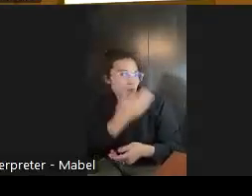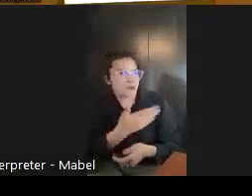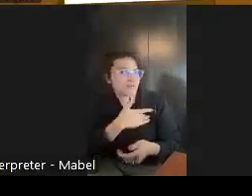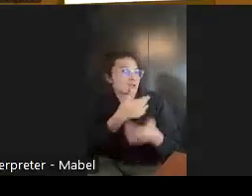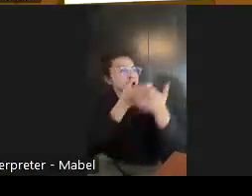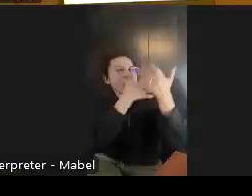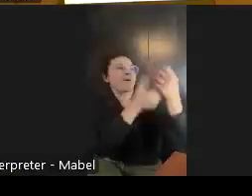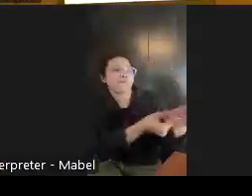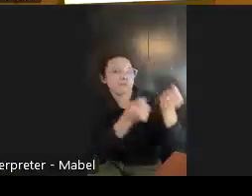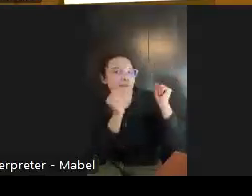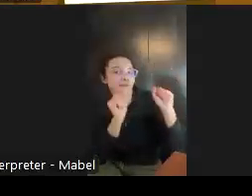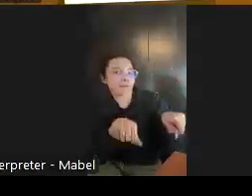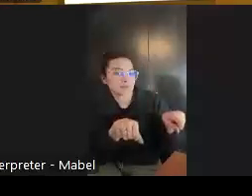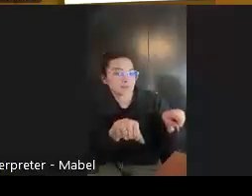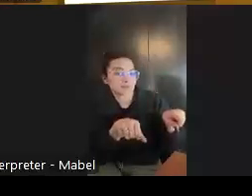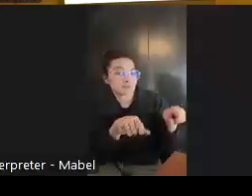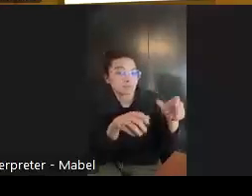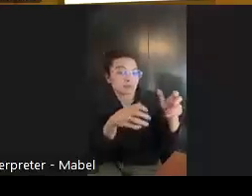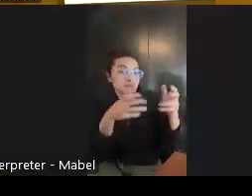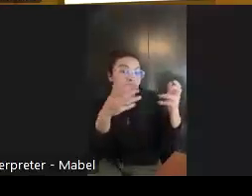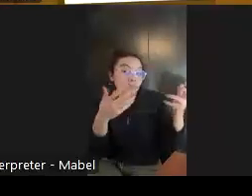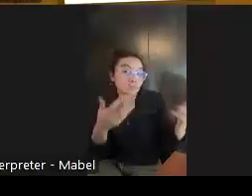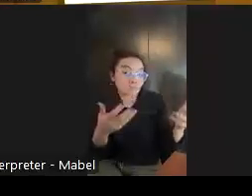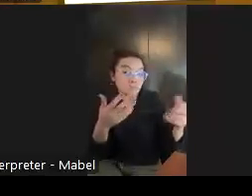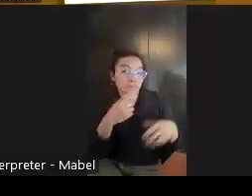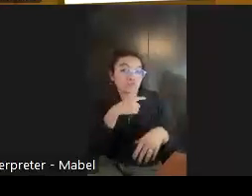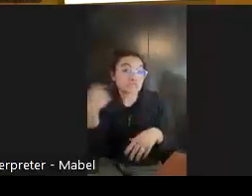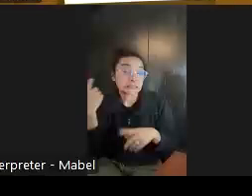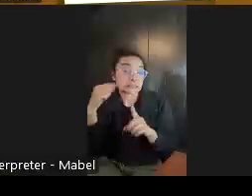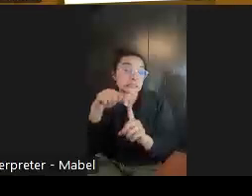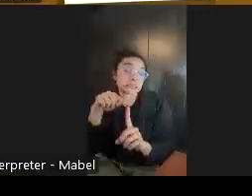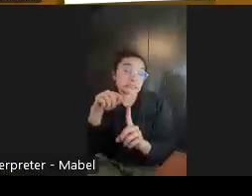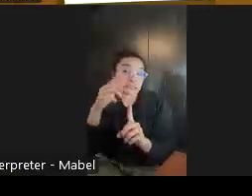come back uh but that's like you know that's not a problem we we want them